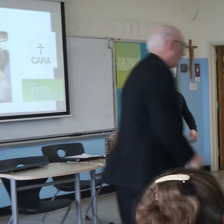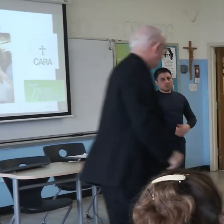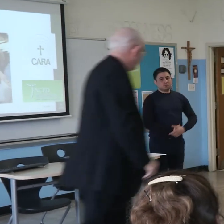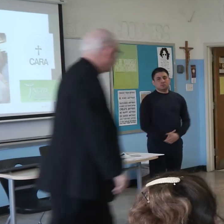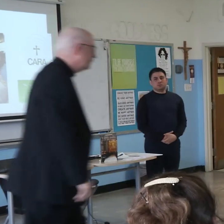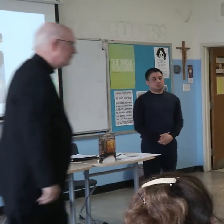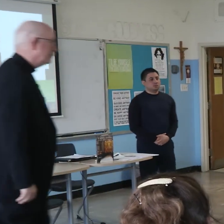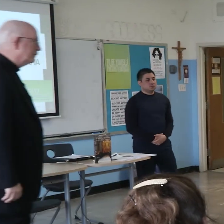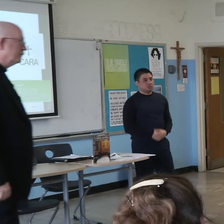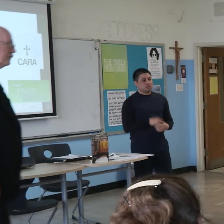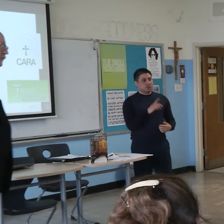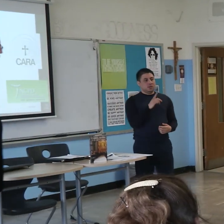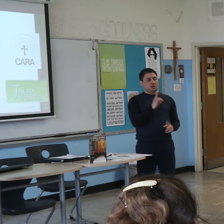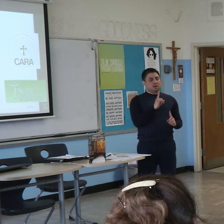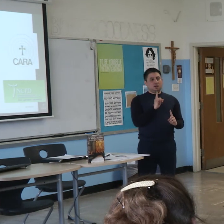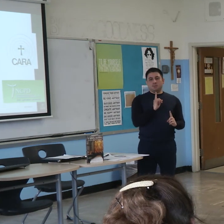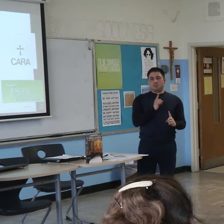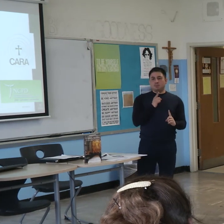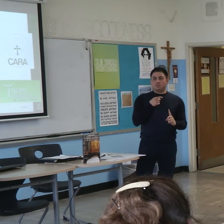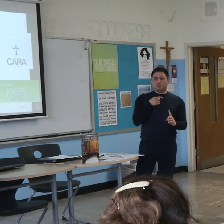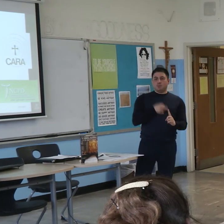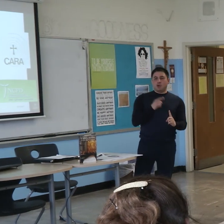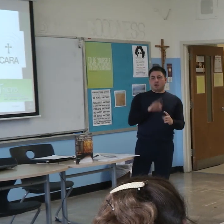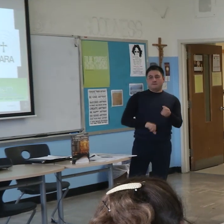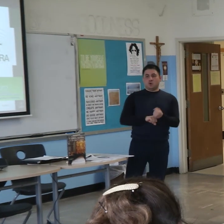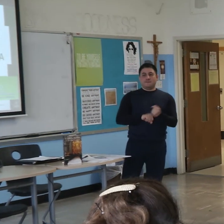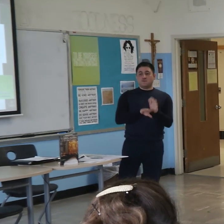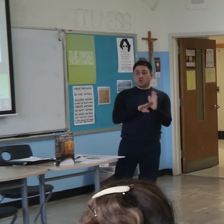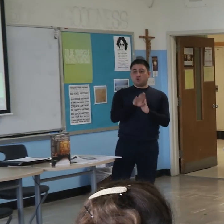[Question from audience: This is just a point about formation. Formation on the efforts that we have